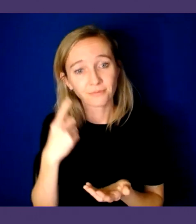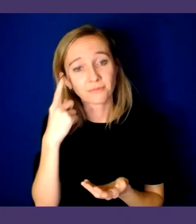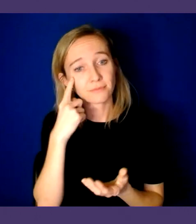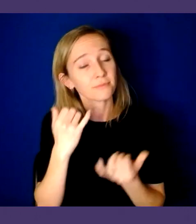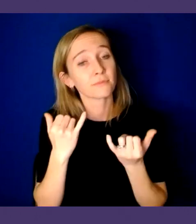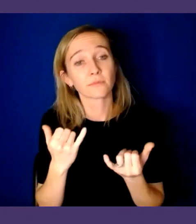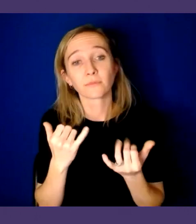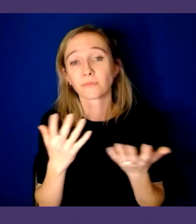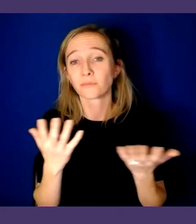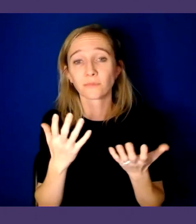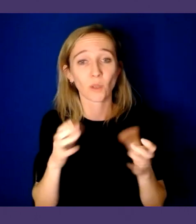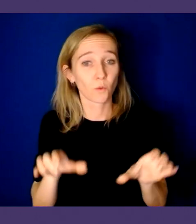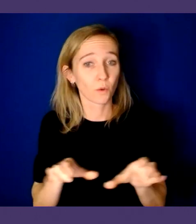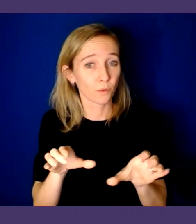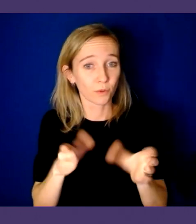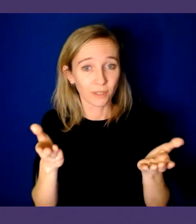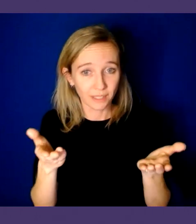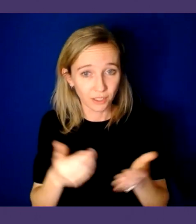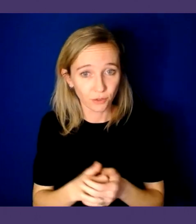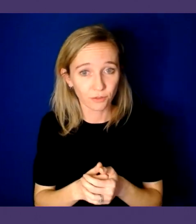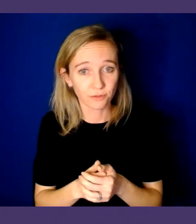here and amongst each other is